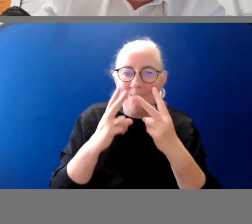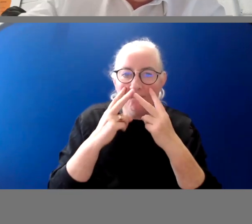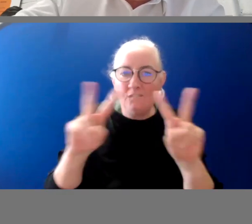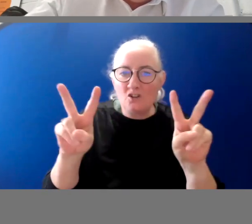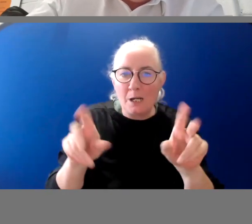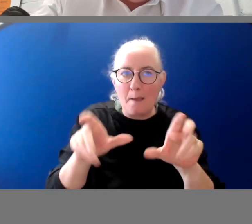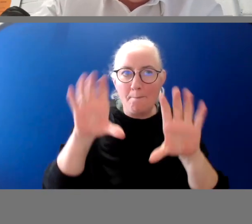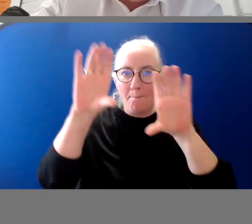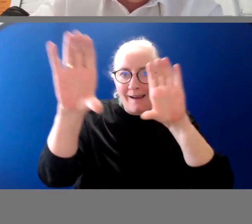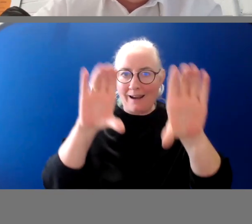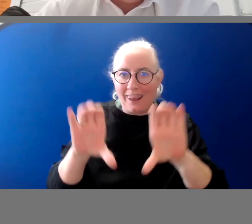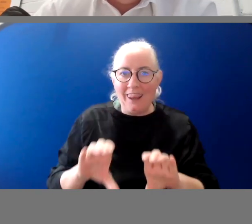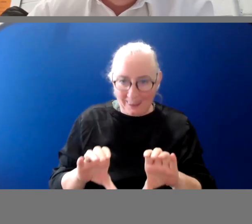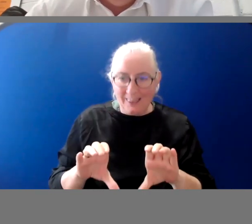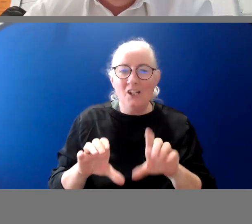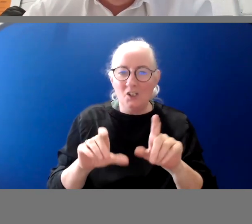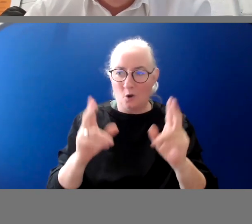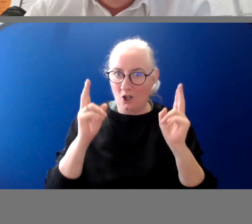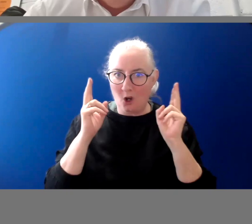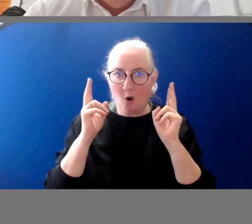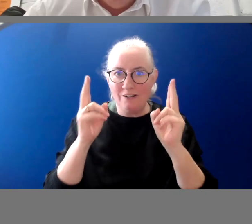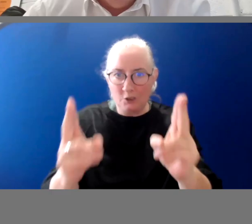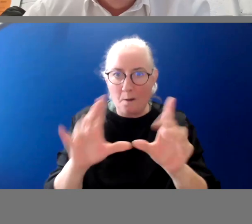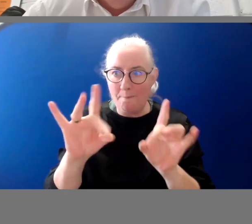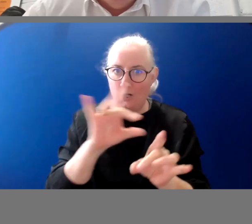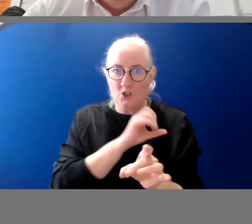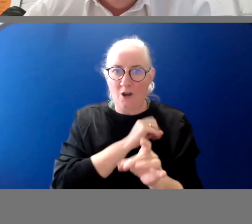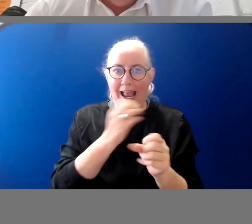was a glaze screen at the end of the corridor so we want to make sure that we have well designed